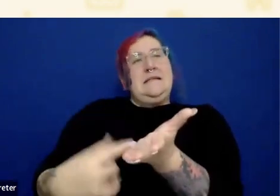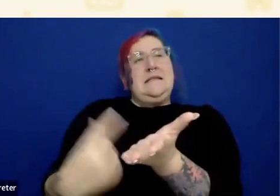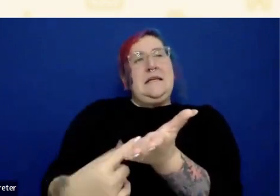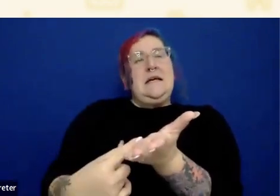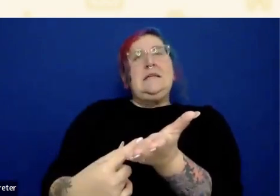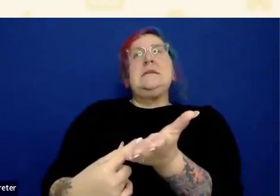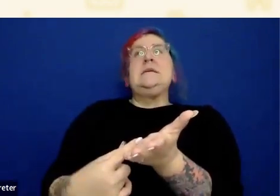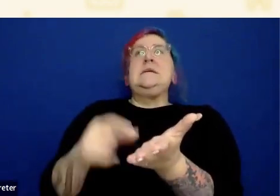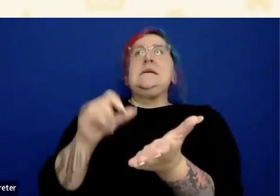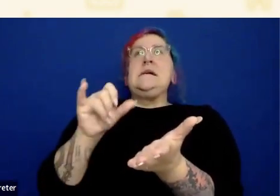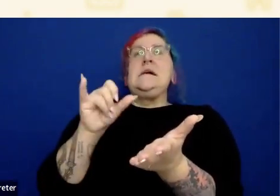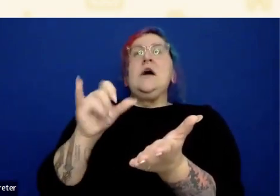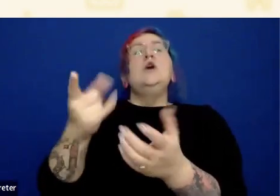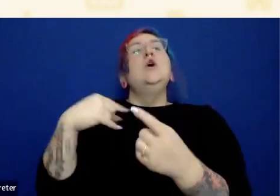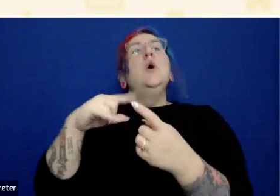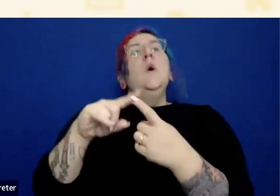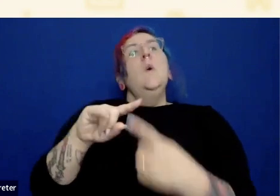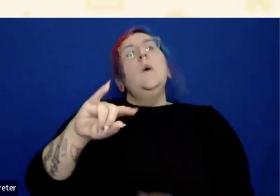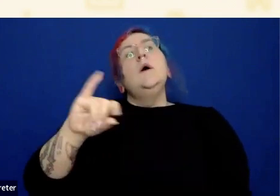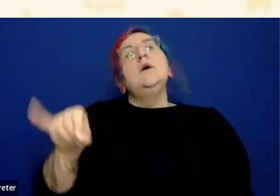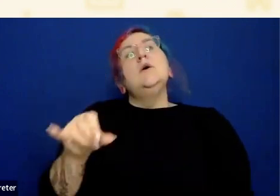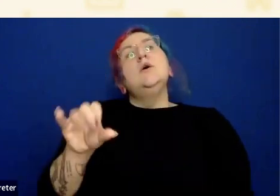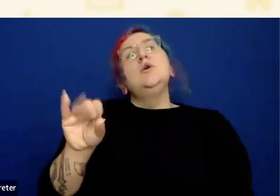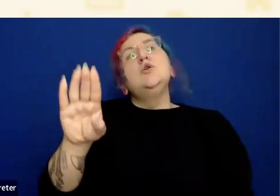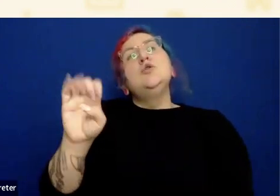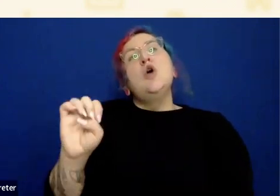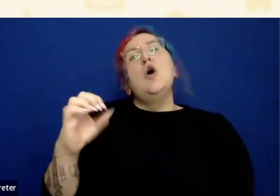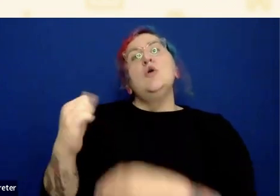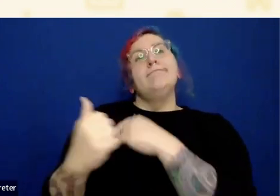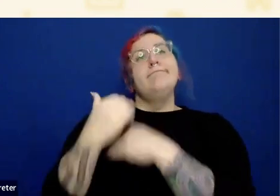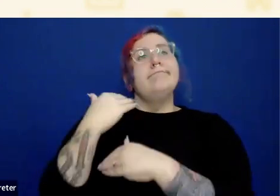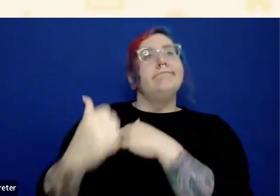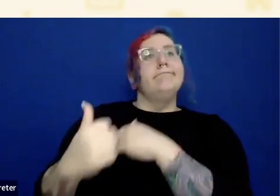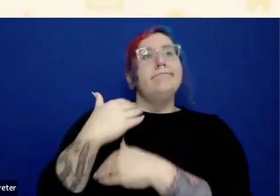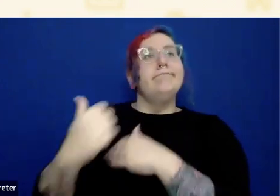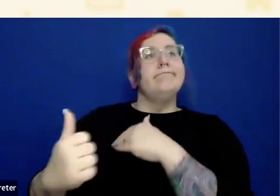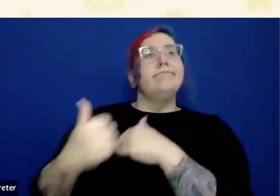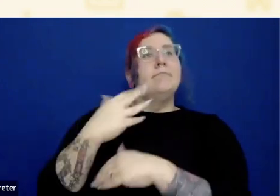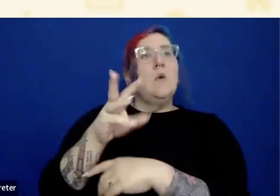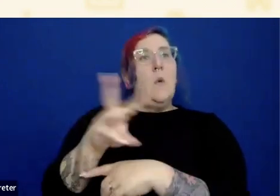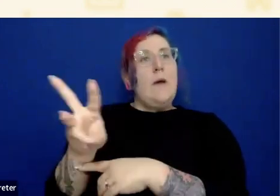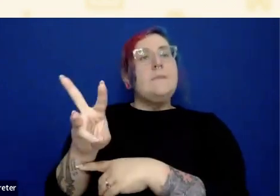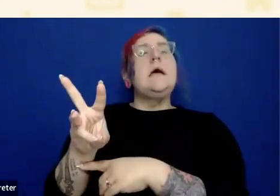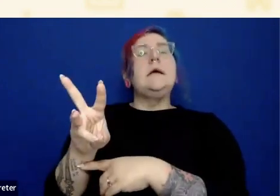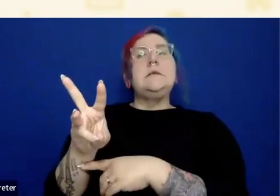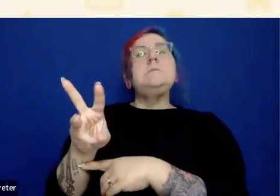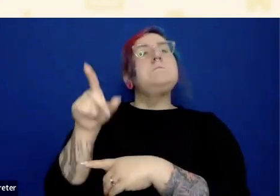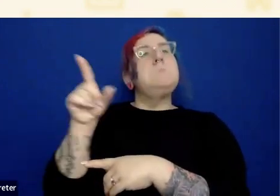When Joe sent me a bunch of the different sites, he would give me some great descriptions, and at least give me cues,